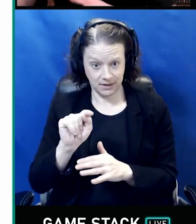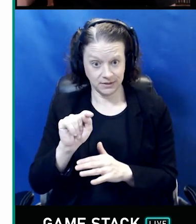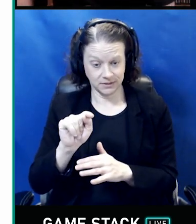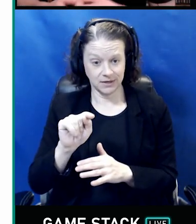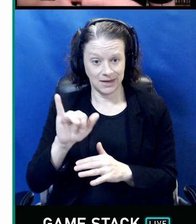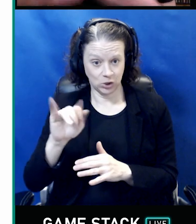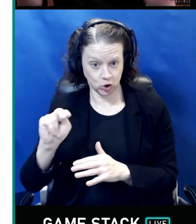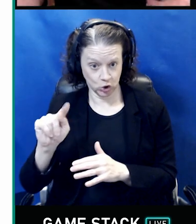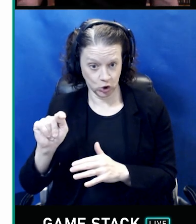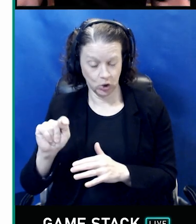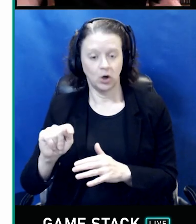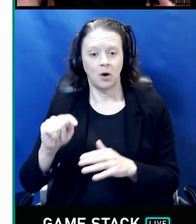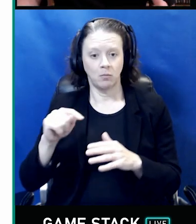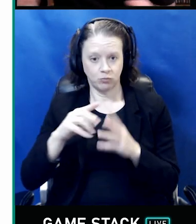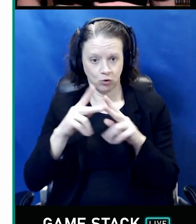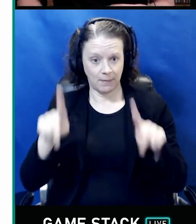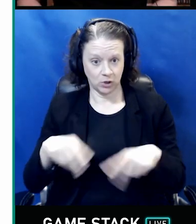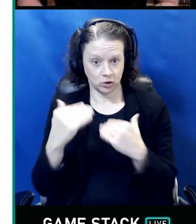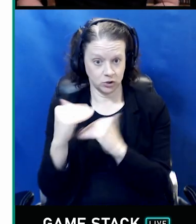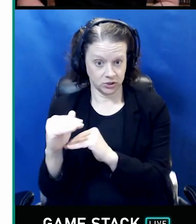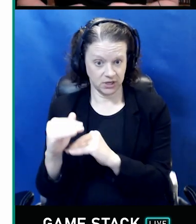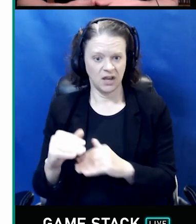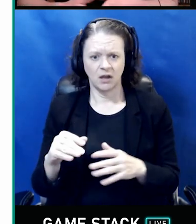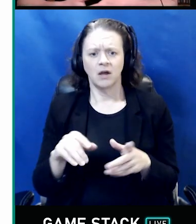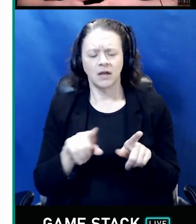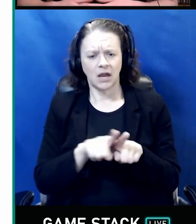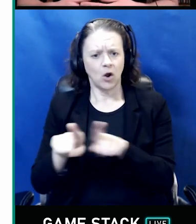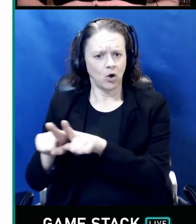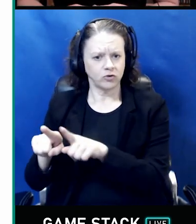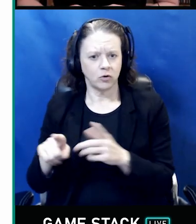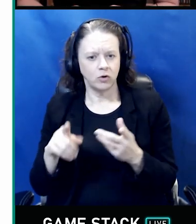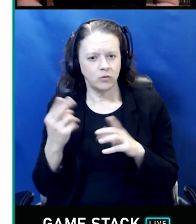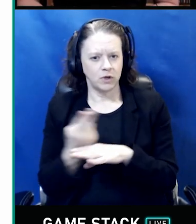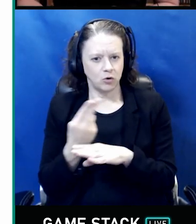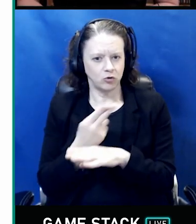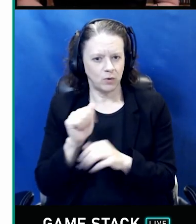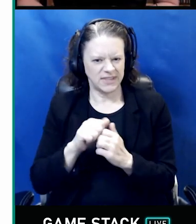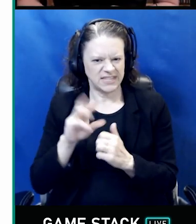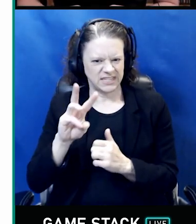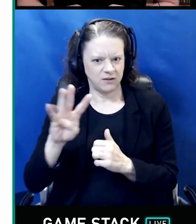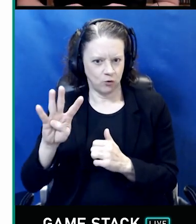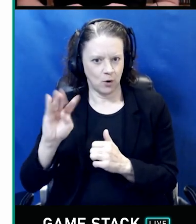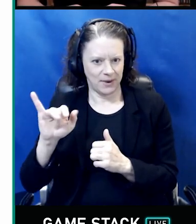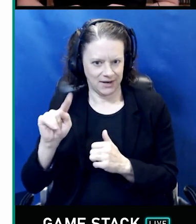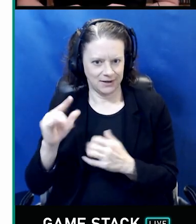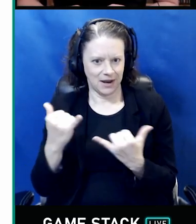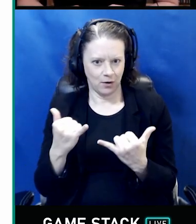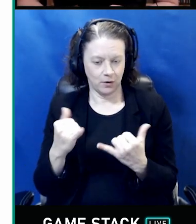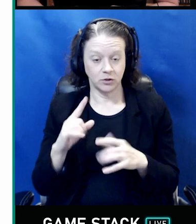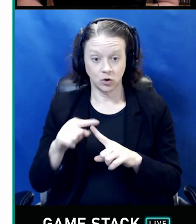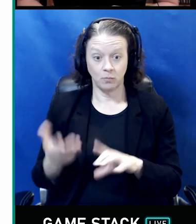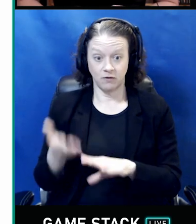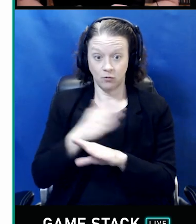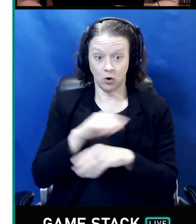And it's almost that simple. And what this gives you is cases where you had more than 32 bits of data that you needed to